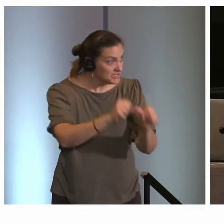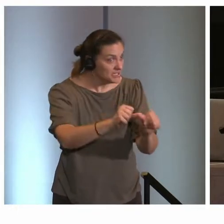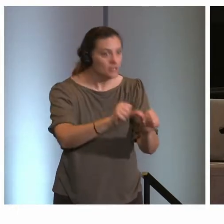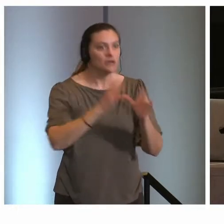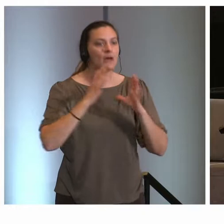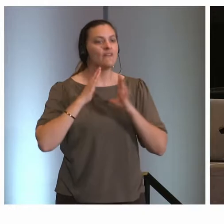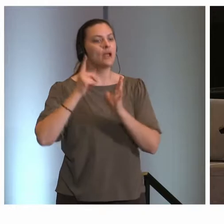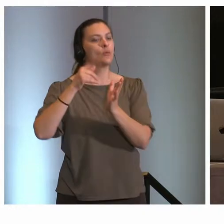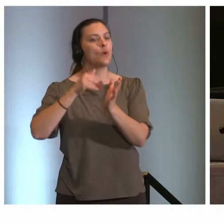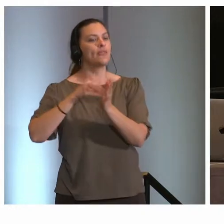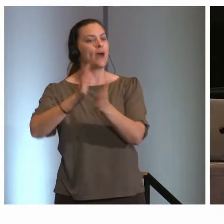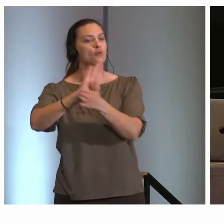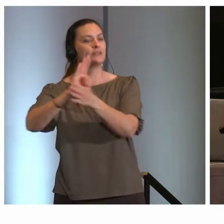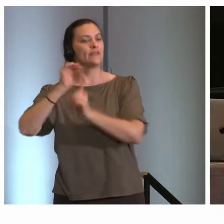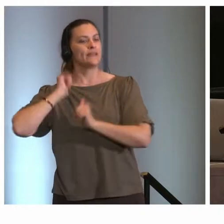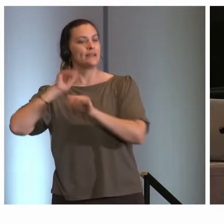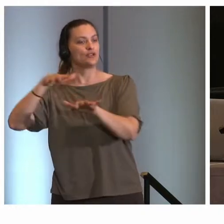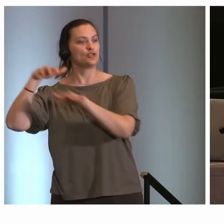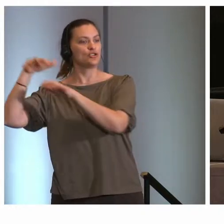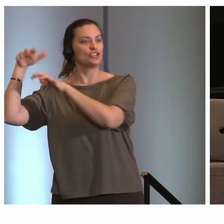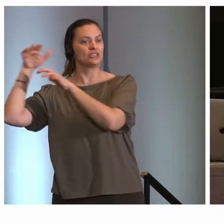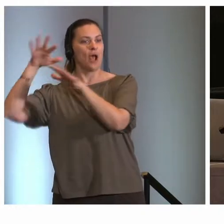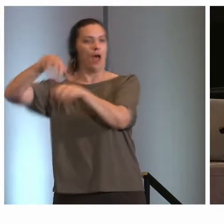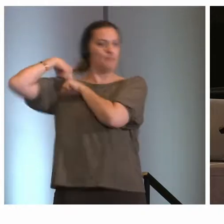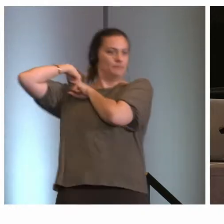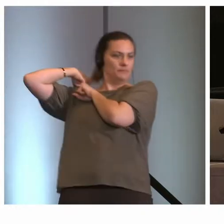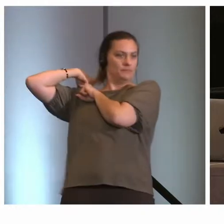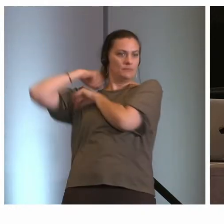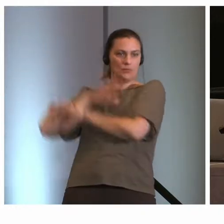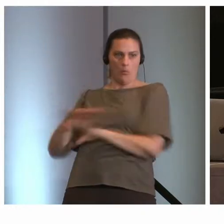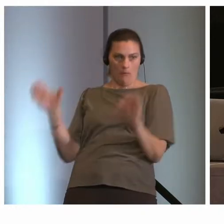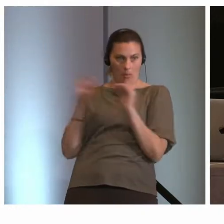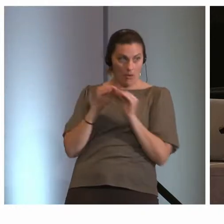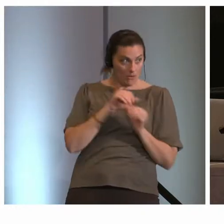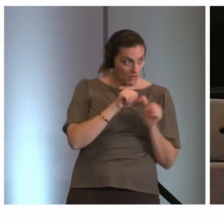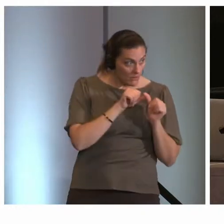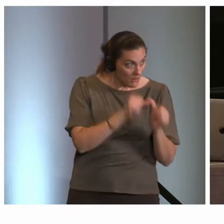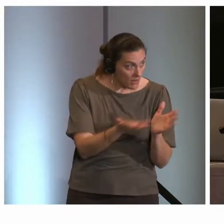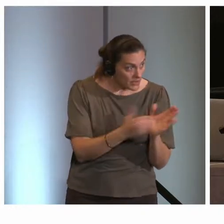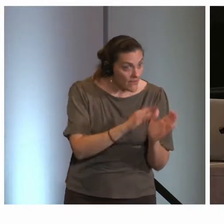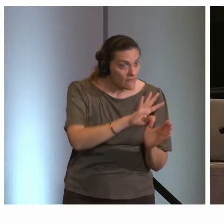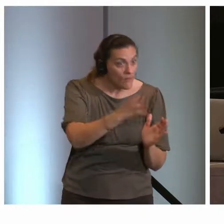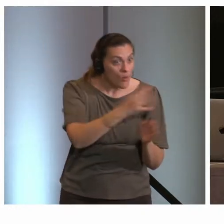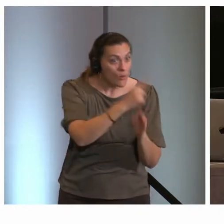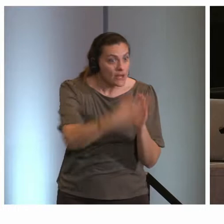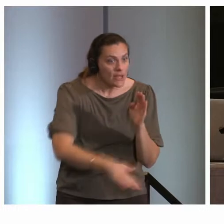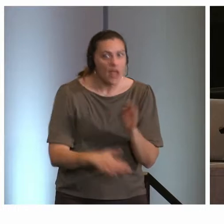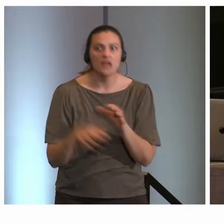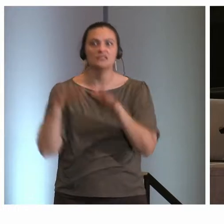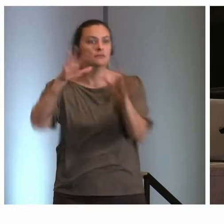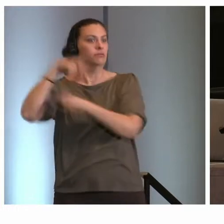warner brothers yanked the film from a thousand theatres, the 4th weekend, they yanked it from another thousand theatres.